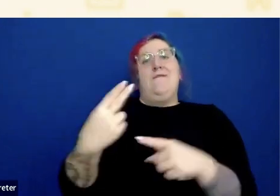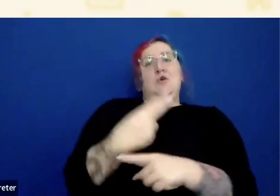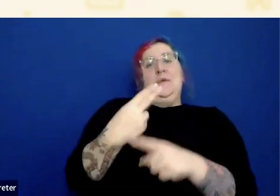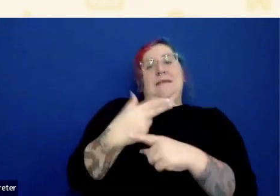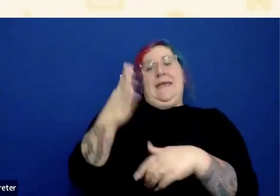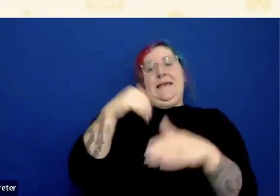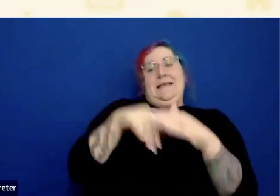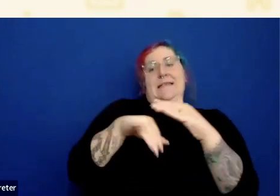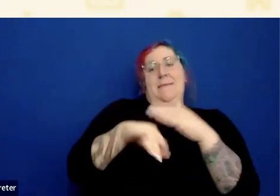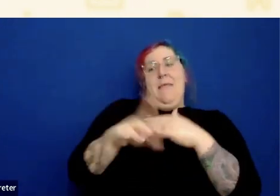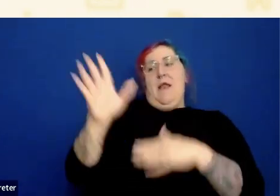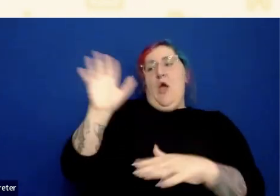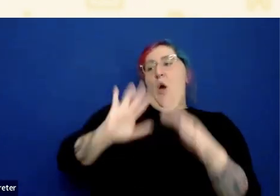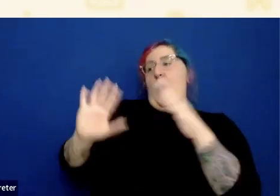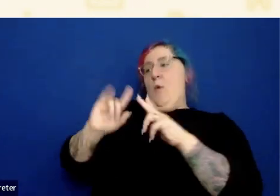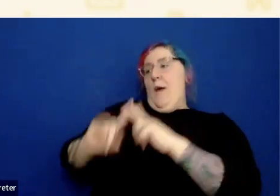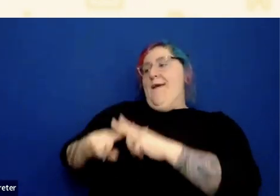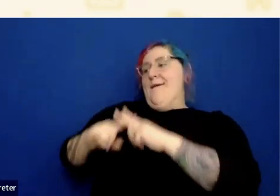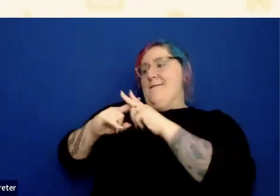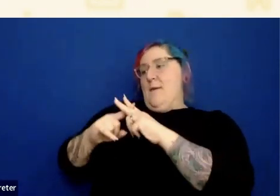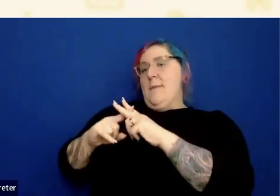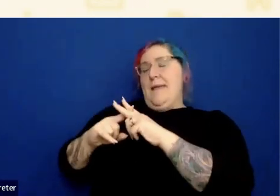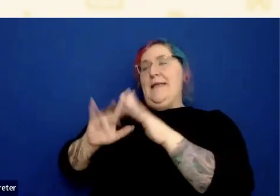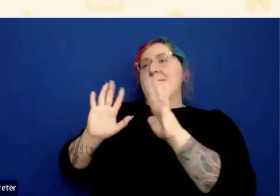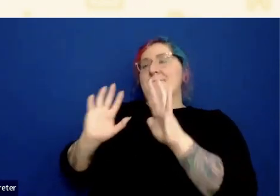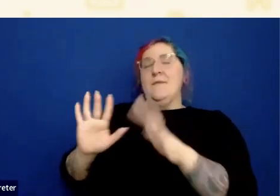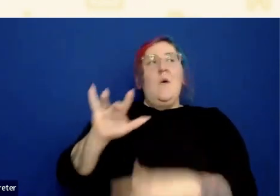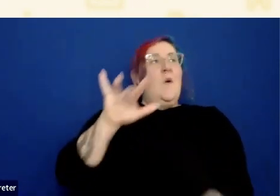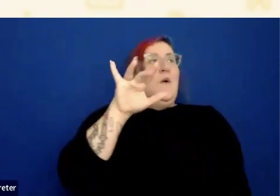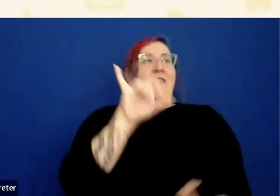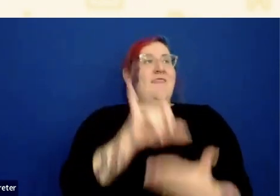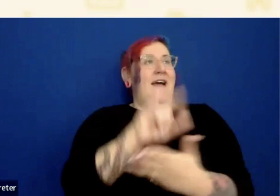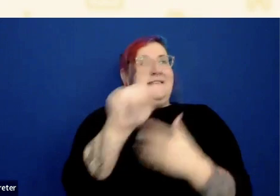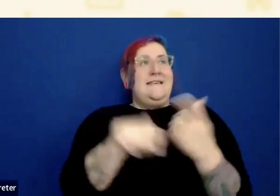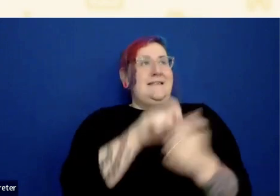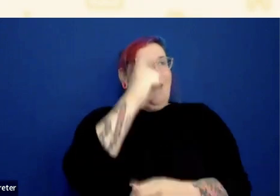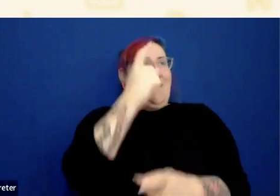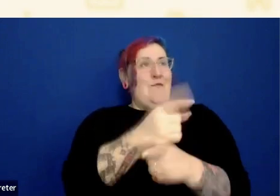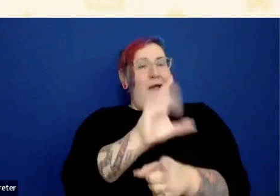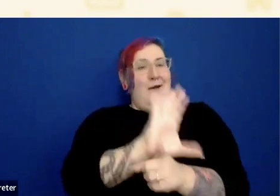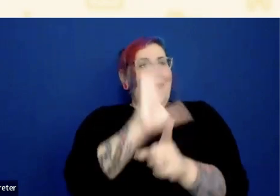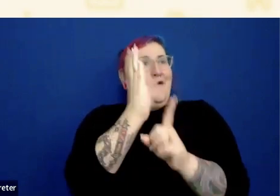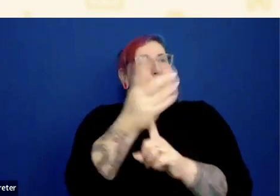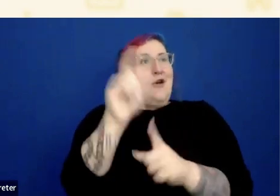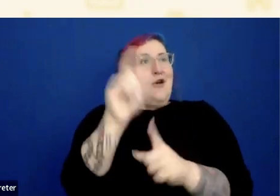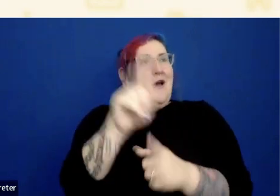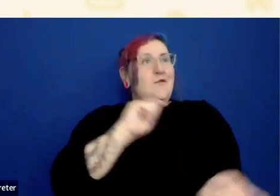It’s the cultural change that has to happen; and honestly, it starts with building empathy.